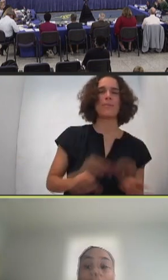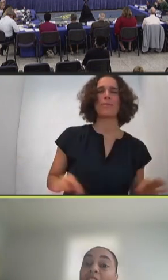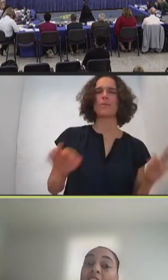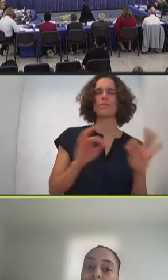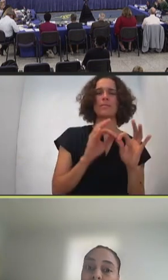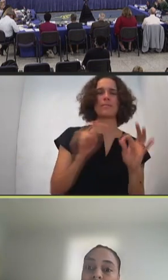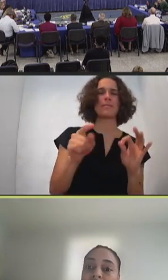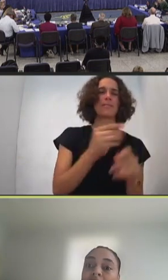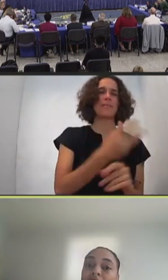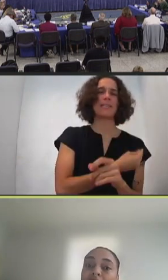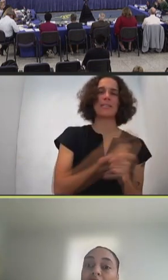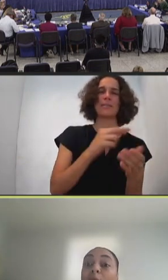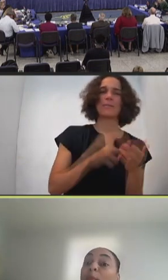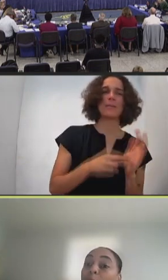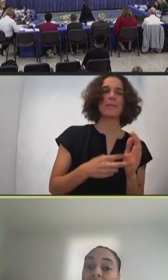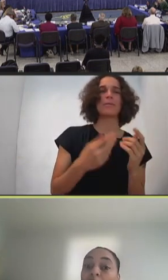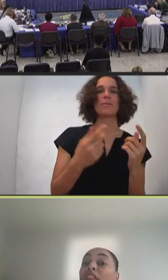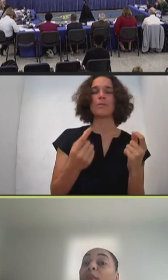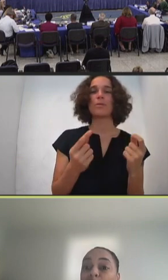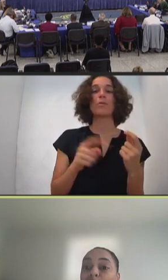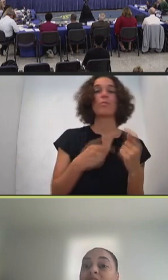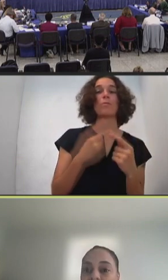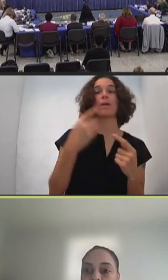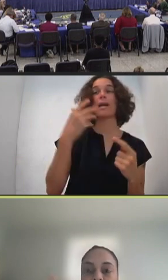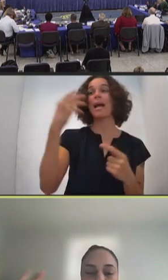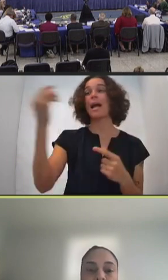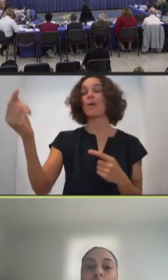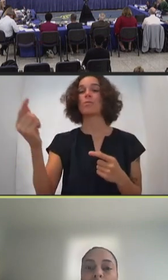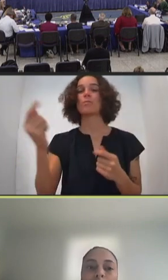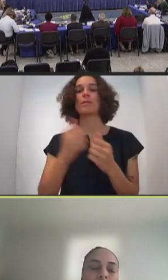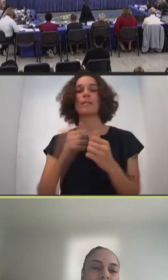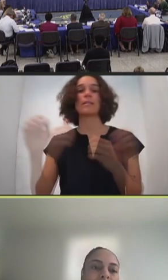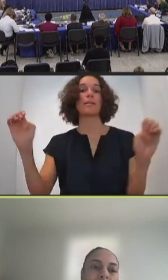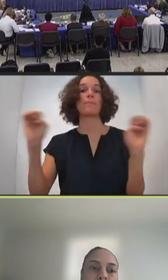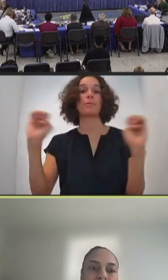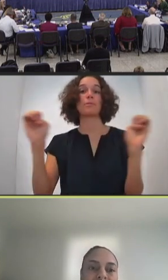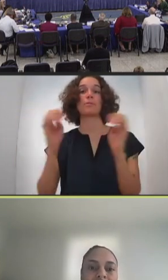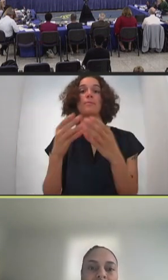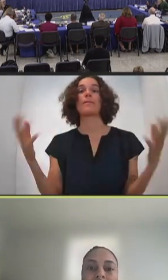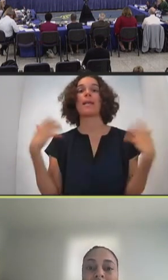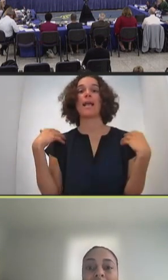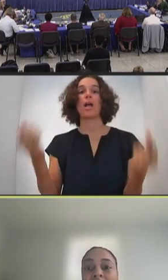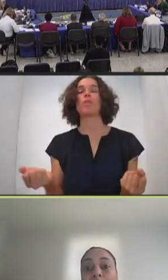we're out of public health emergency, the formal public health emergency phase.